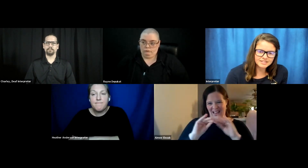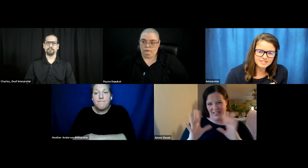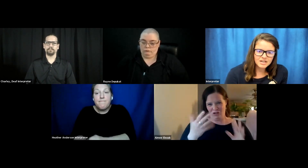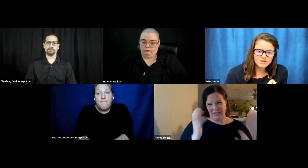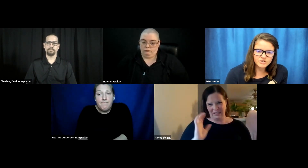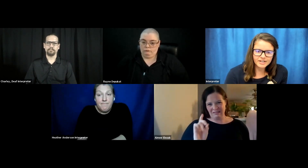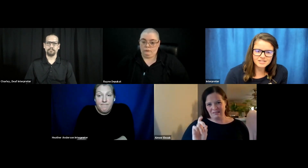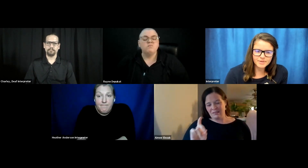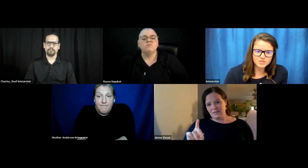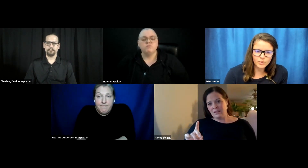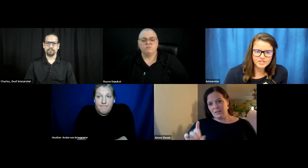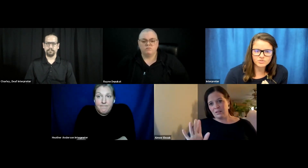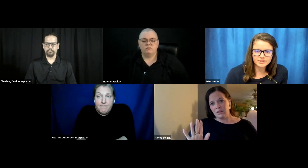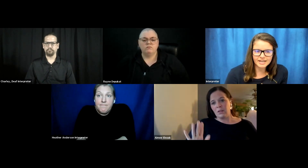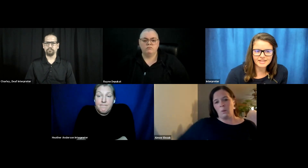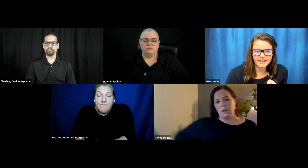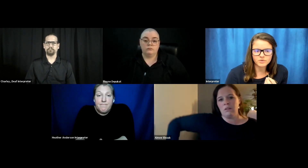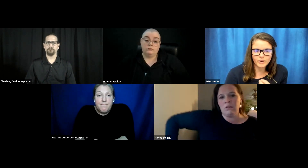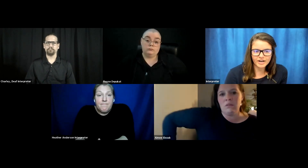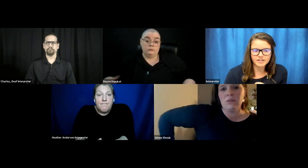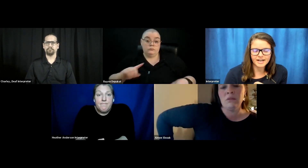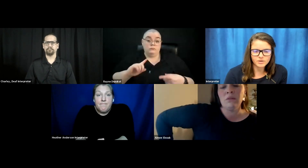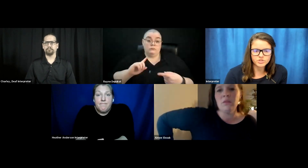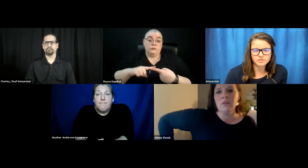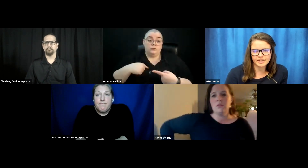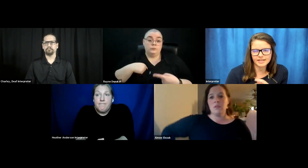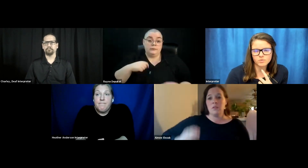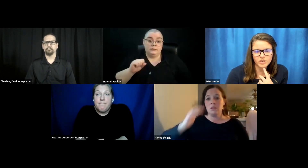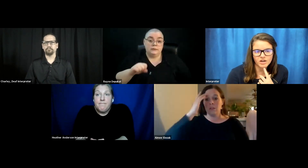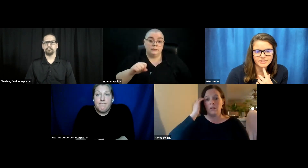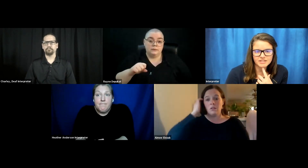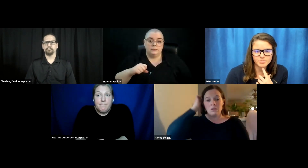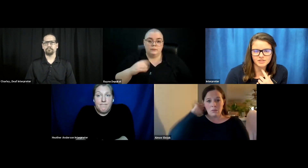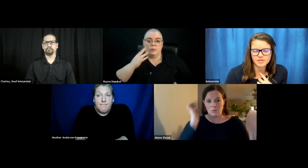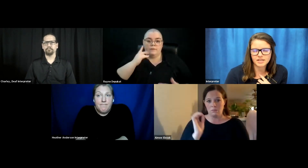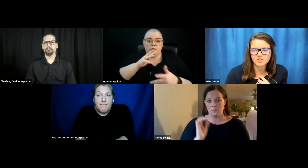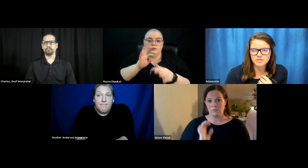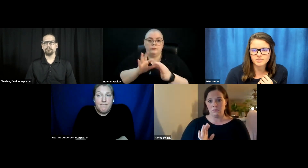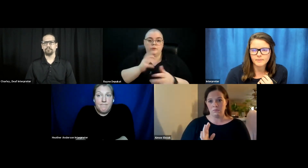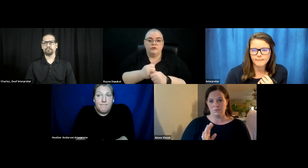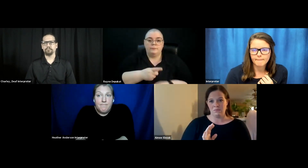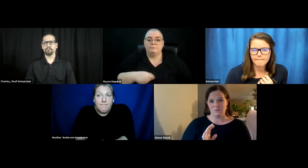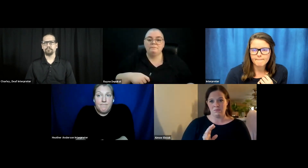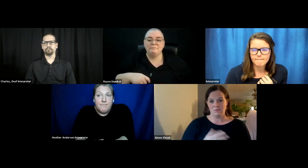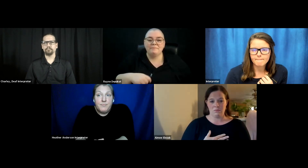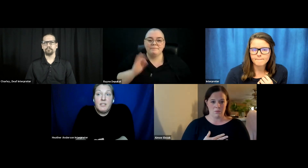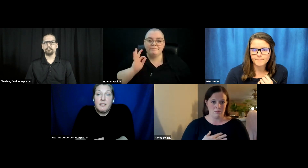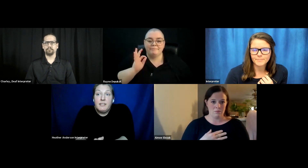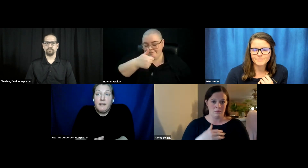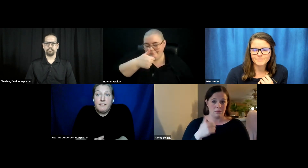process to find the best way to relay that and where and how to relay it, we often end up being mediators.